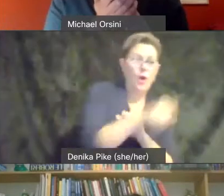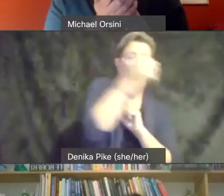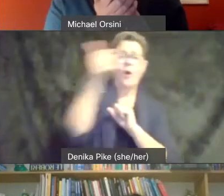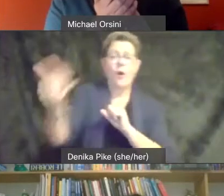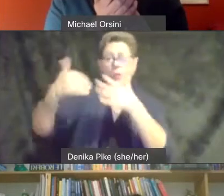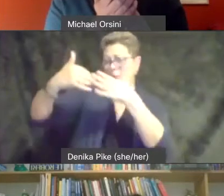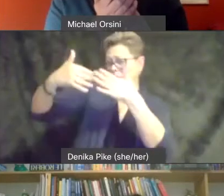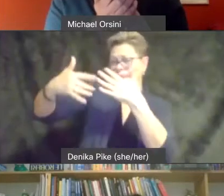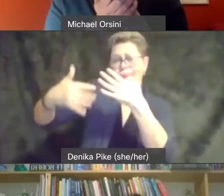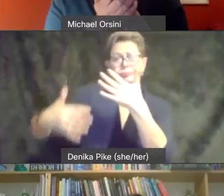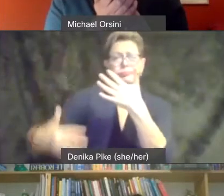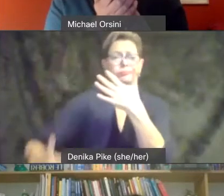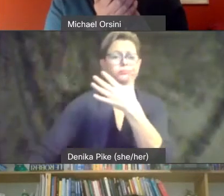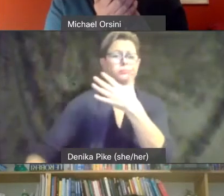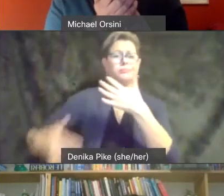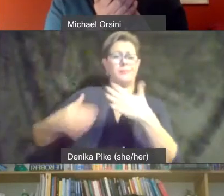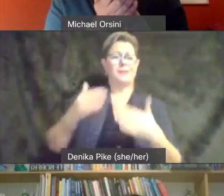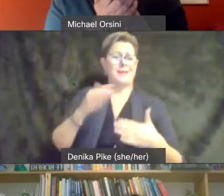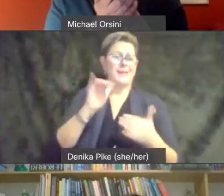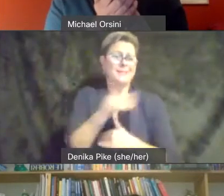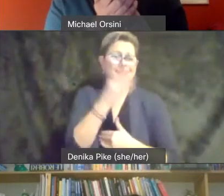You know, things that were feeling and and it's.